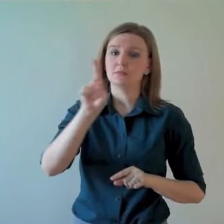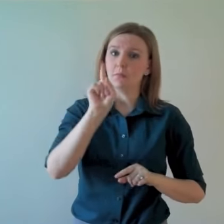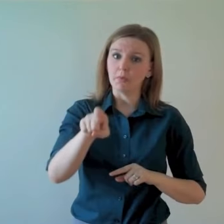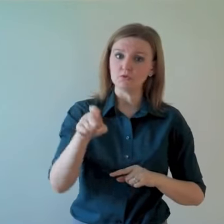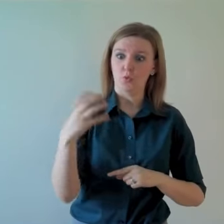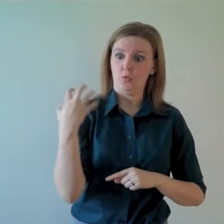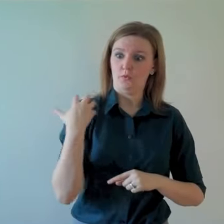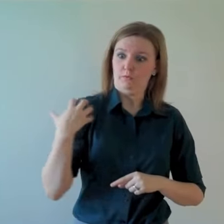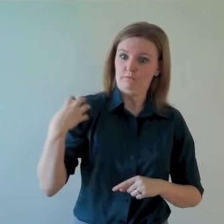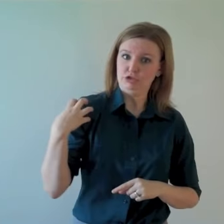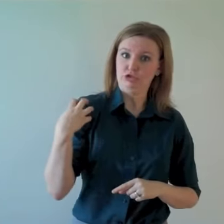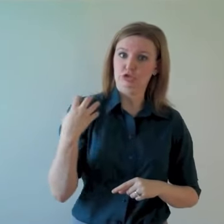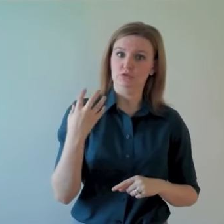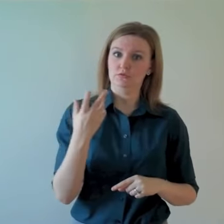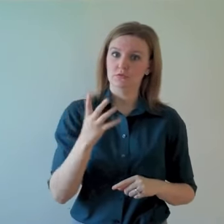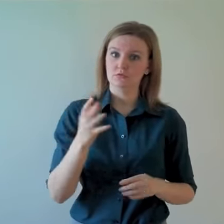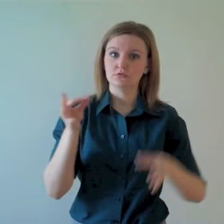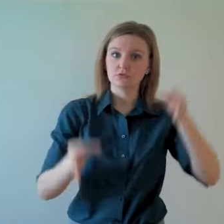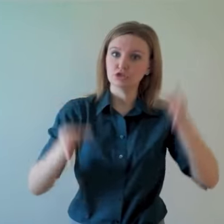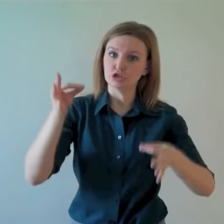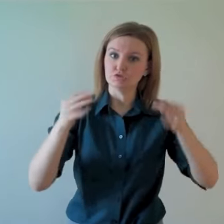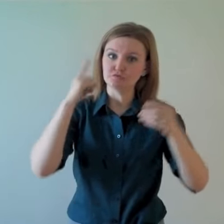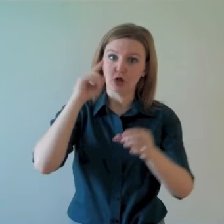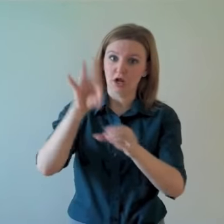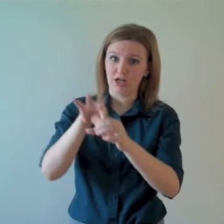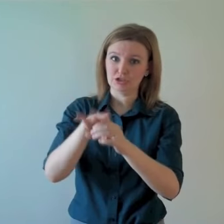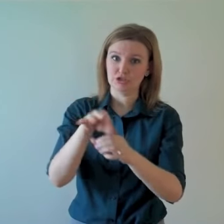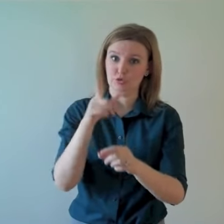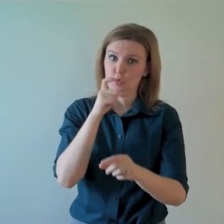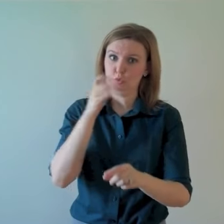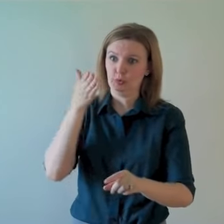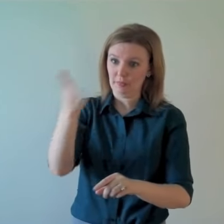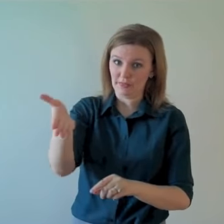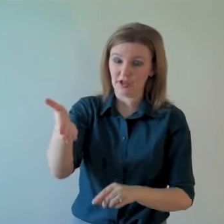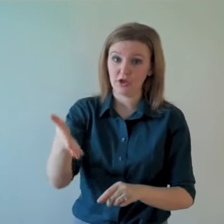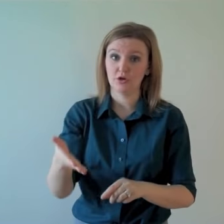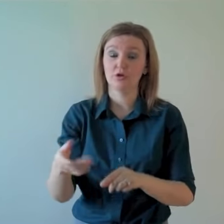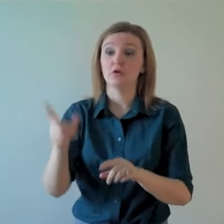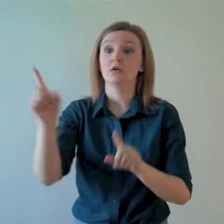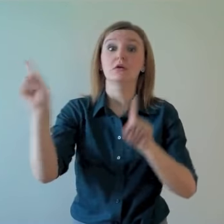You can ask that an Election Judge at the polling place assist you while you vote.